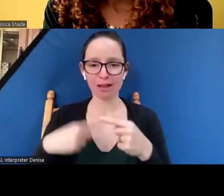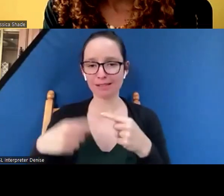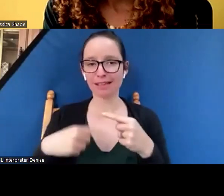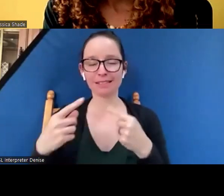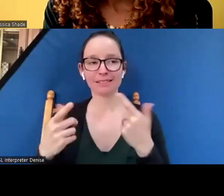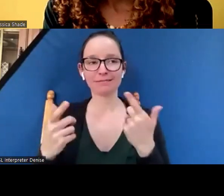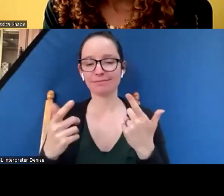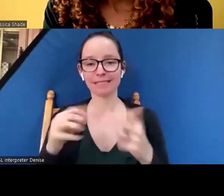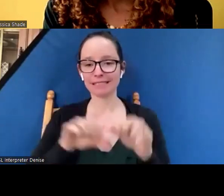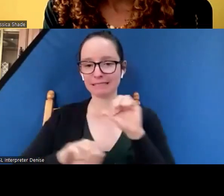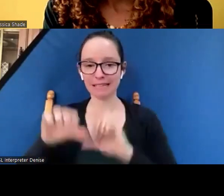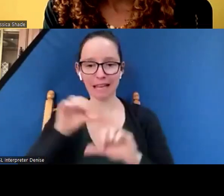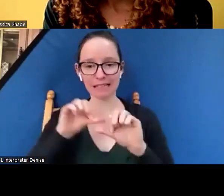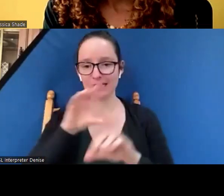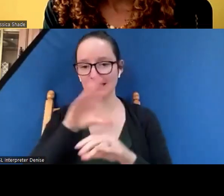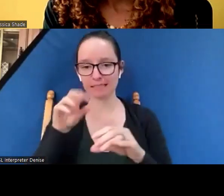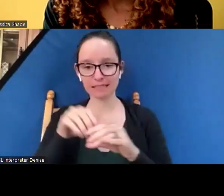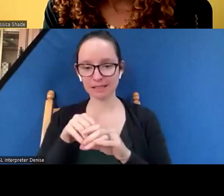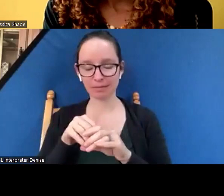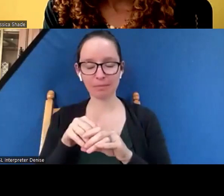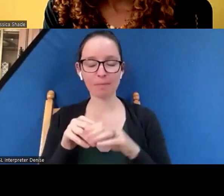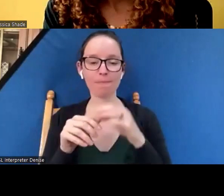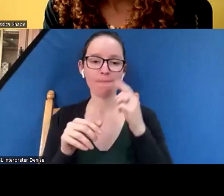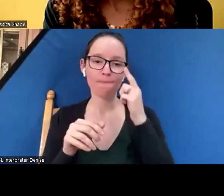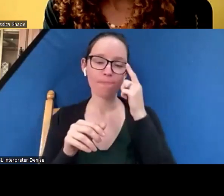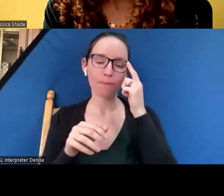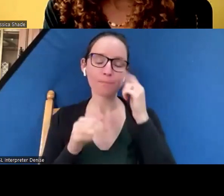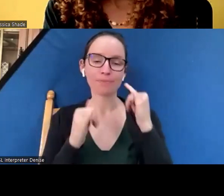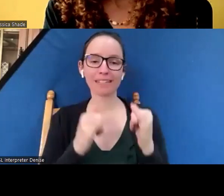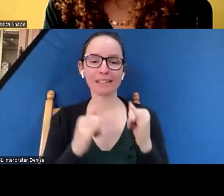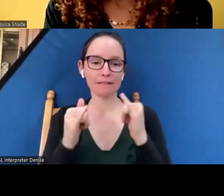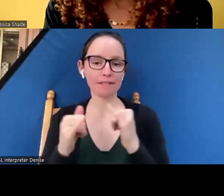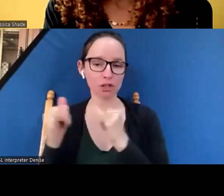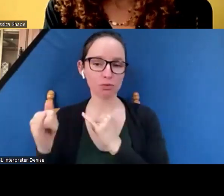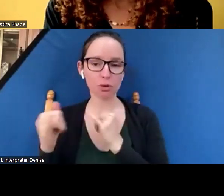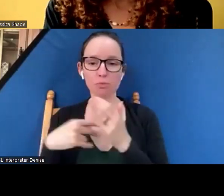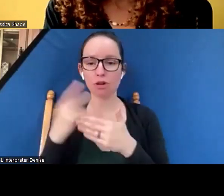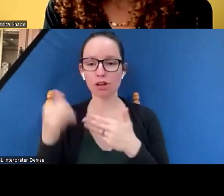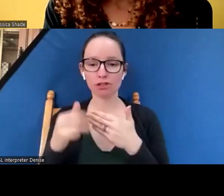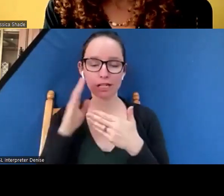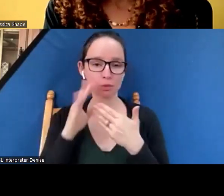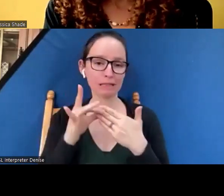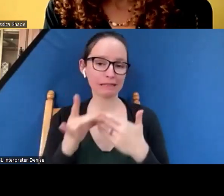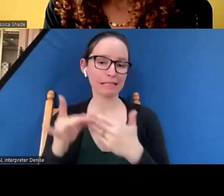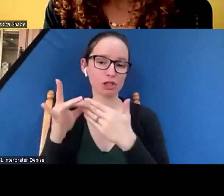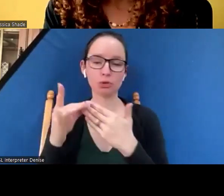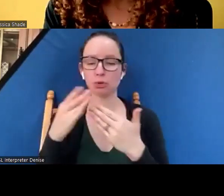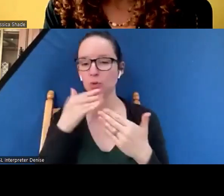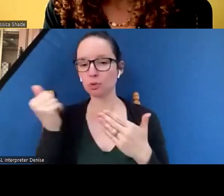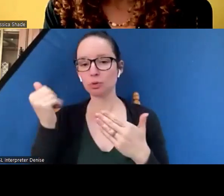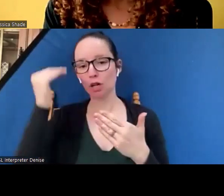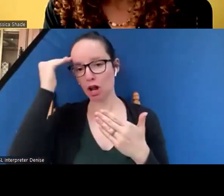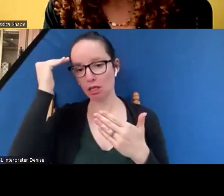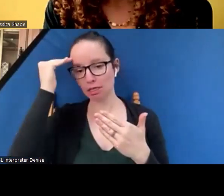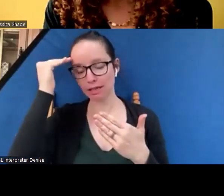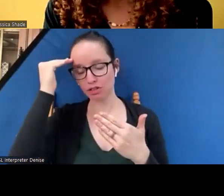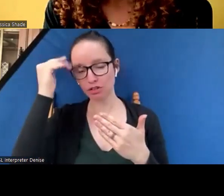And so the individual projects feed into greater knowledge for Land Management. It's maybe not we came up with this fighting, it was